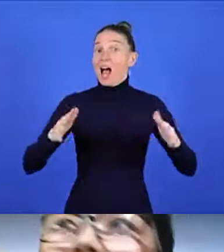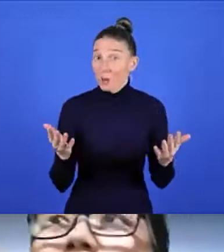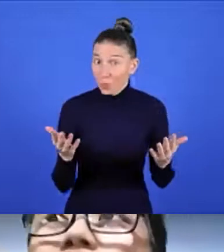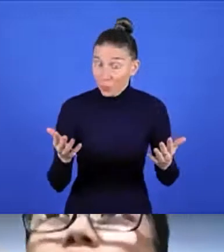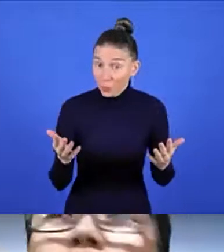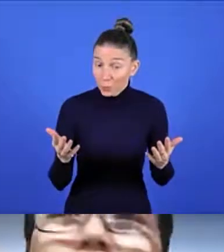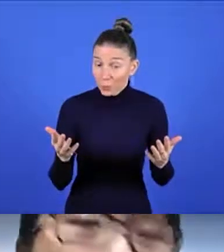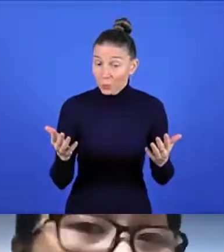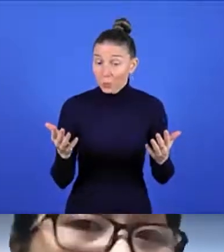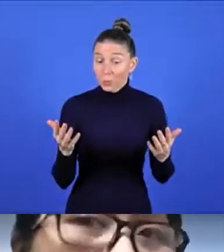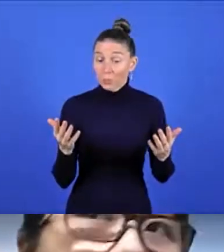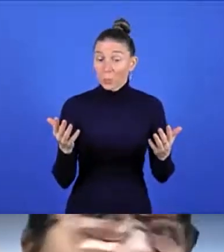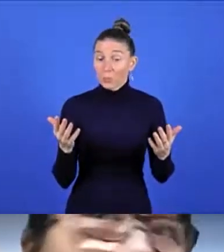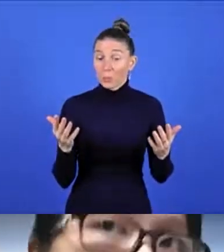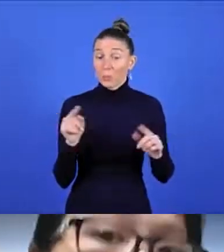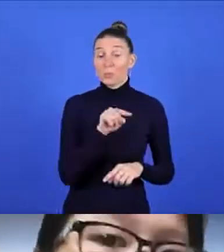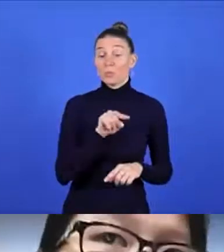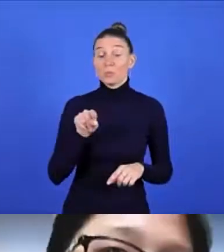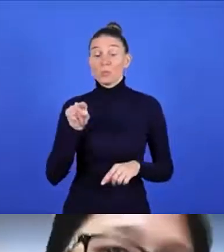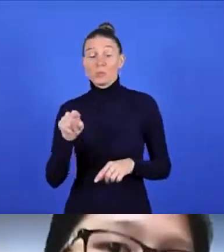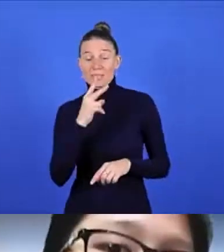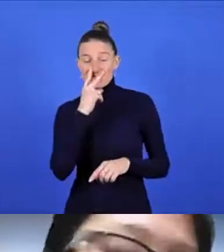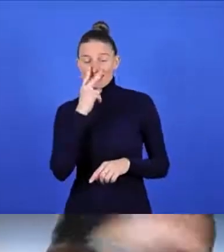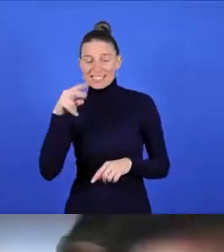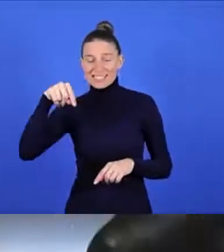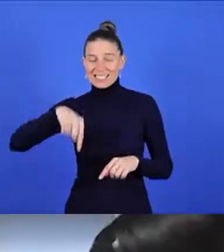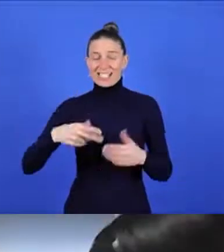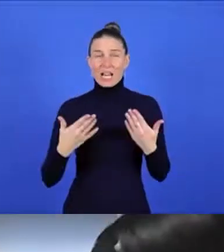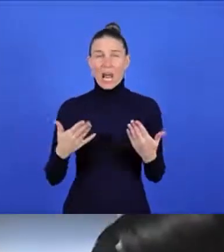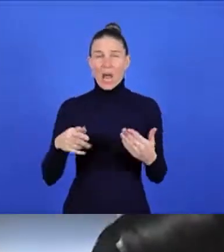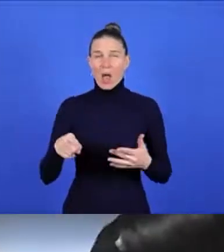captions a little better. The second